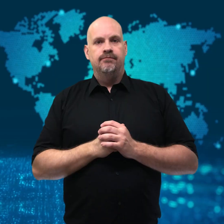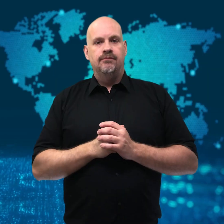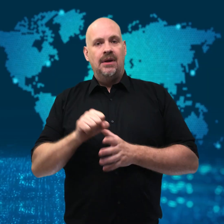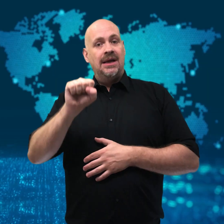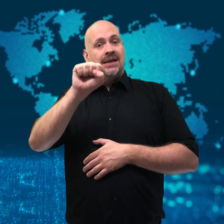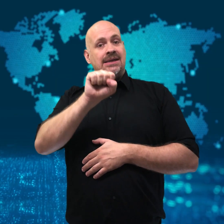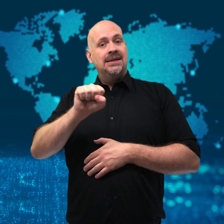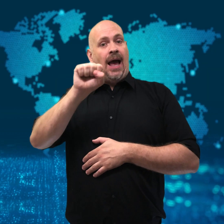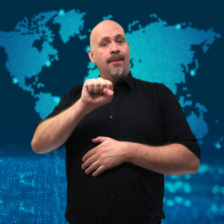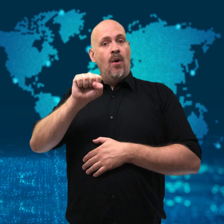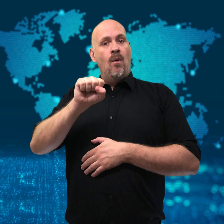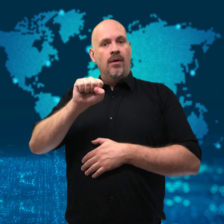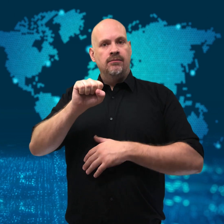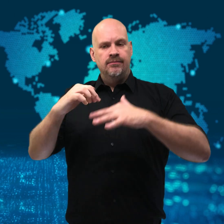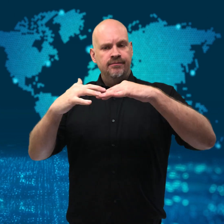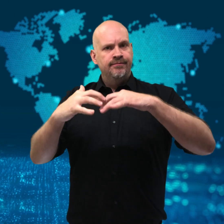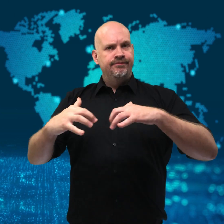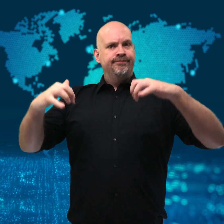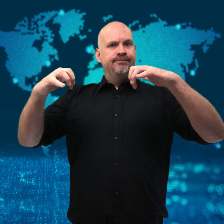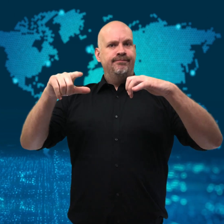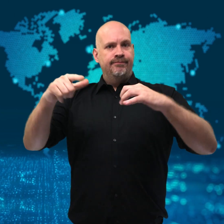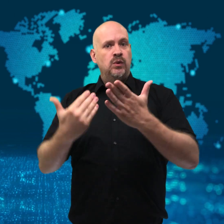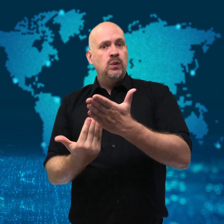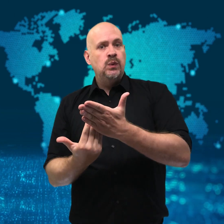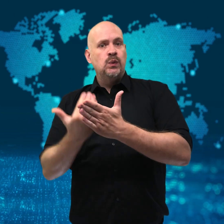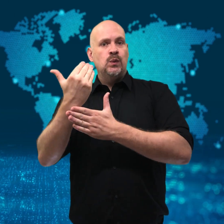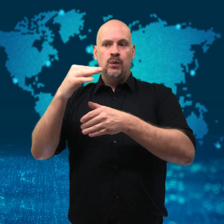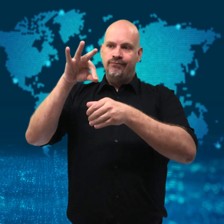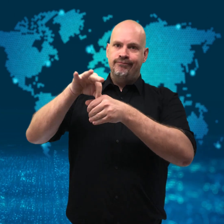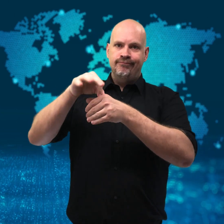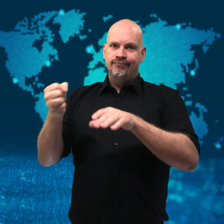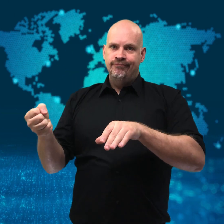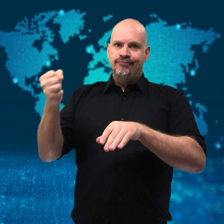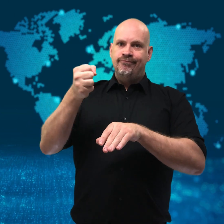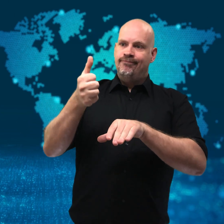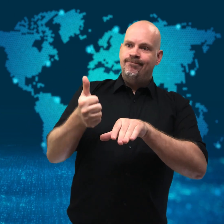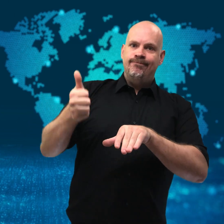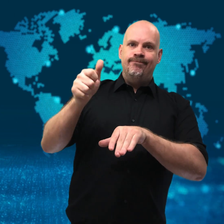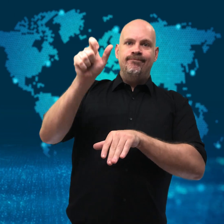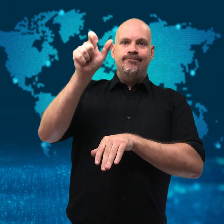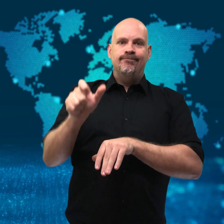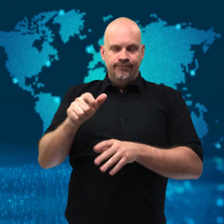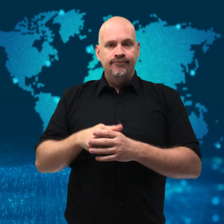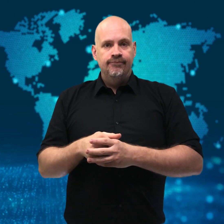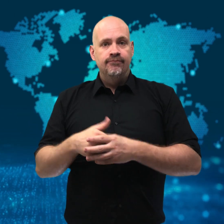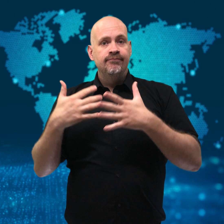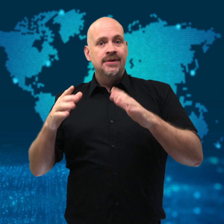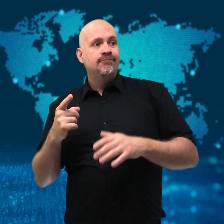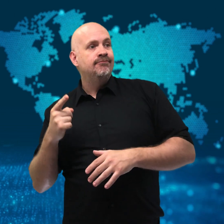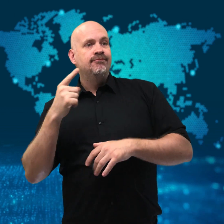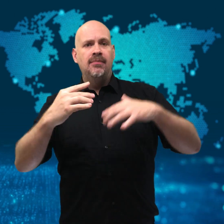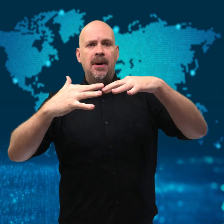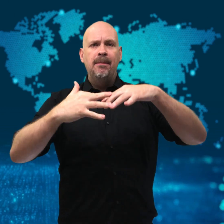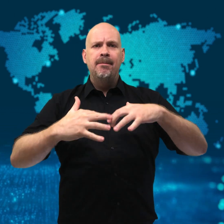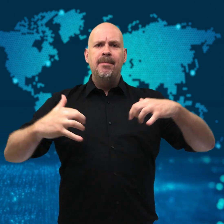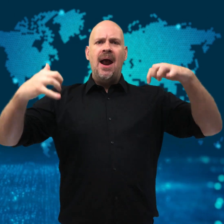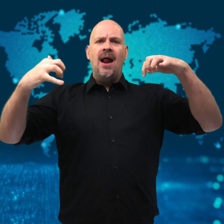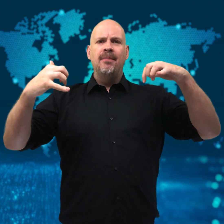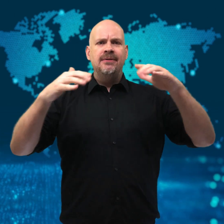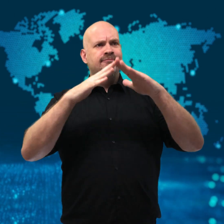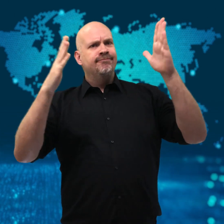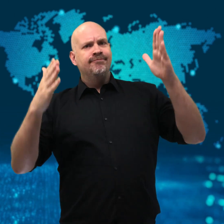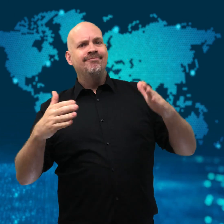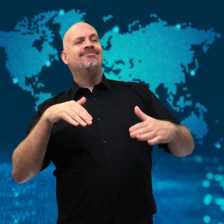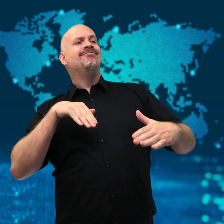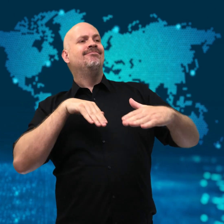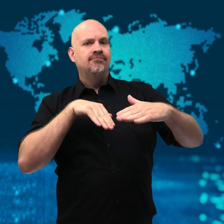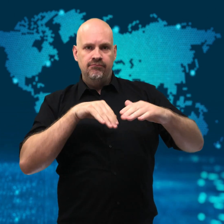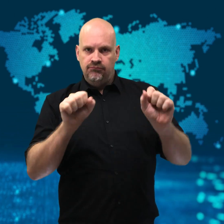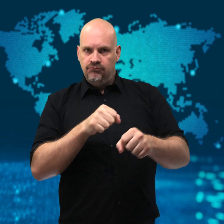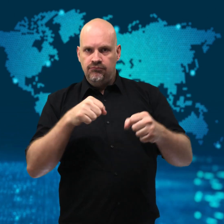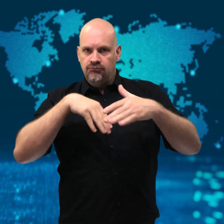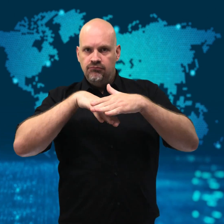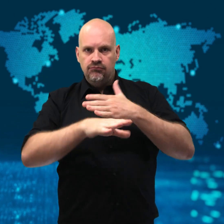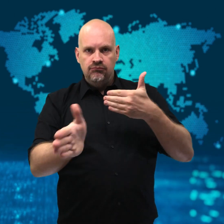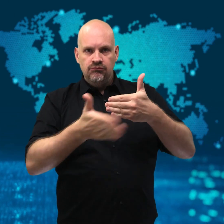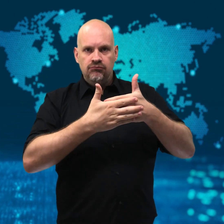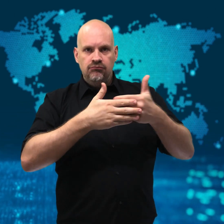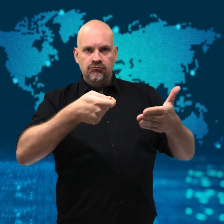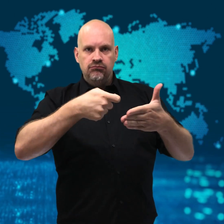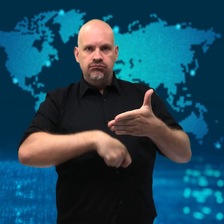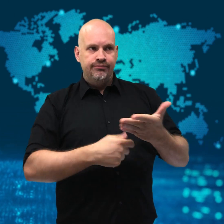[Gavin]: The new Prime Minister of Samoa was locked outside the Parliament building.